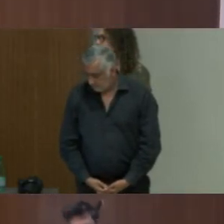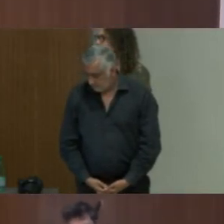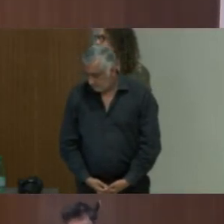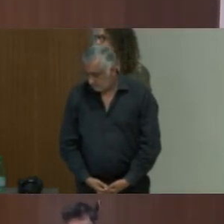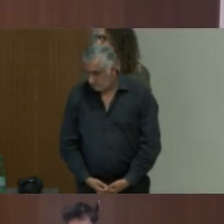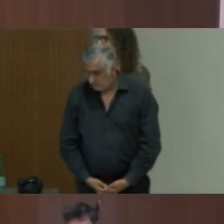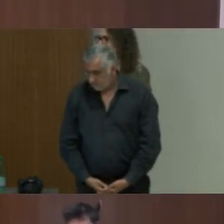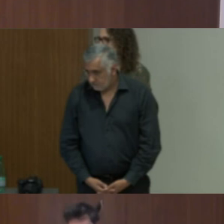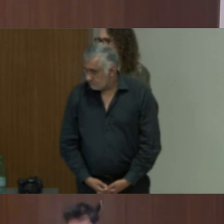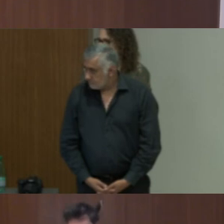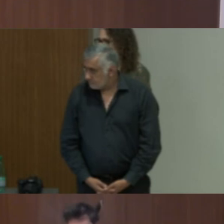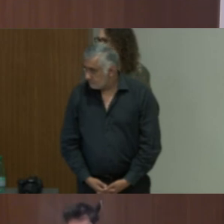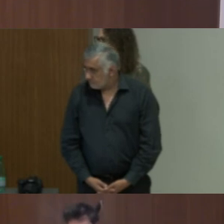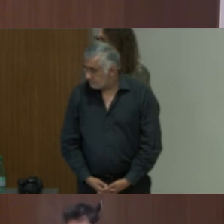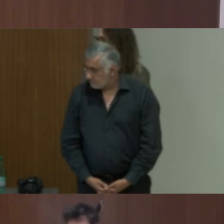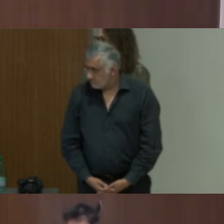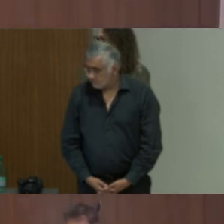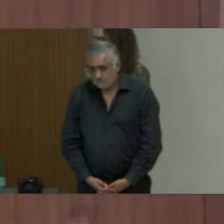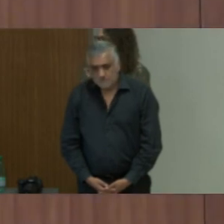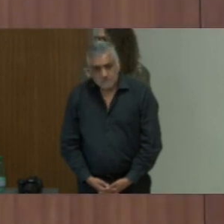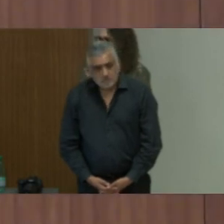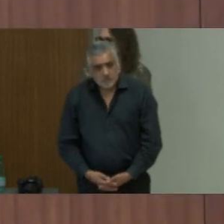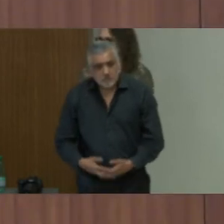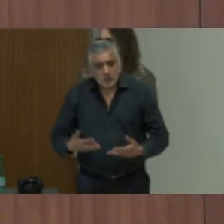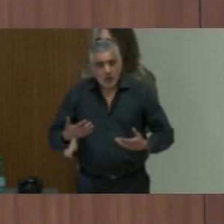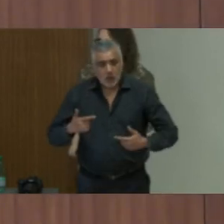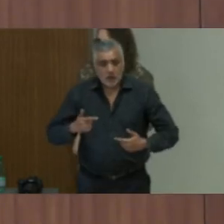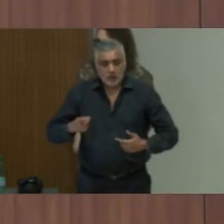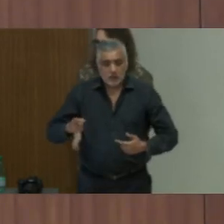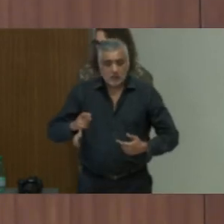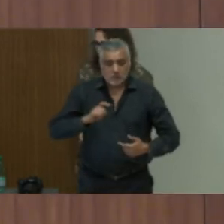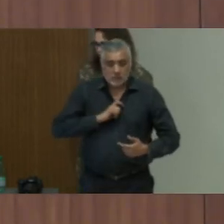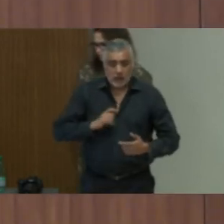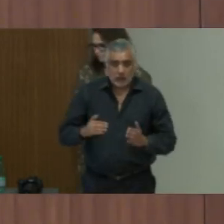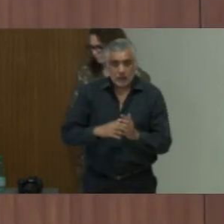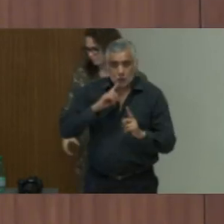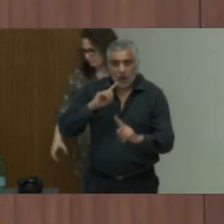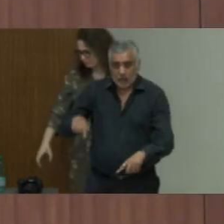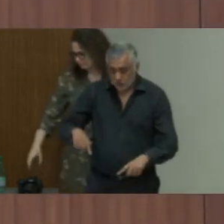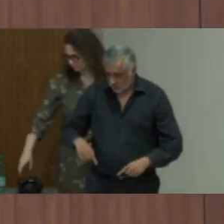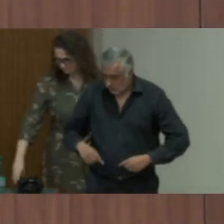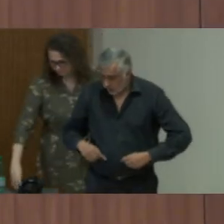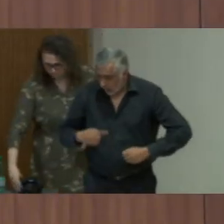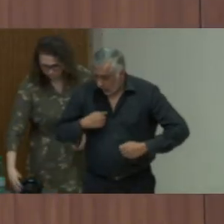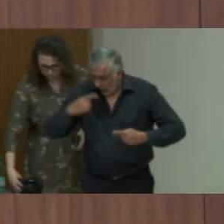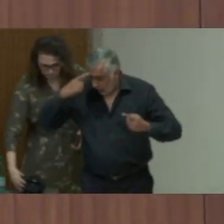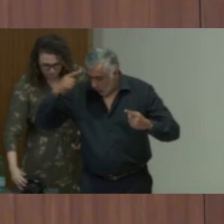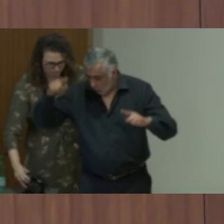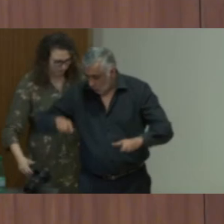Looks like I've been handed the hot potato again. I agree that clericalism is an absolute issue.